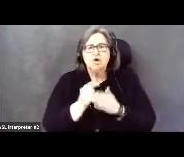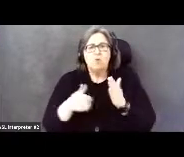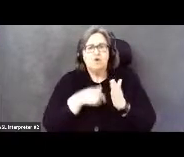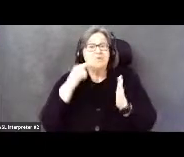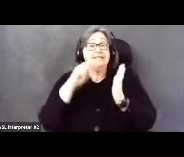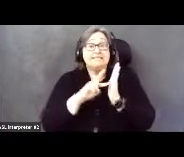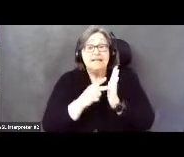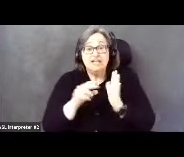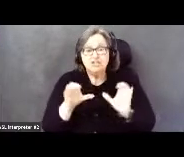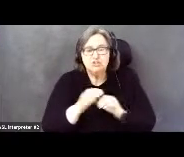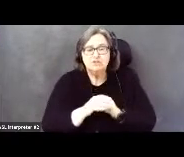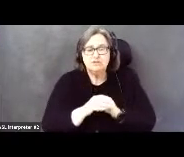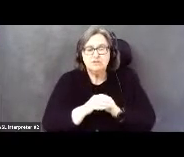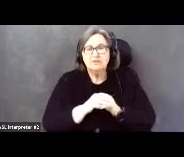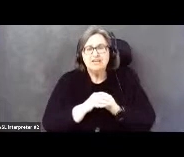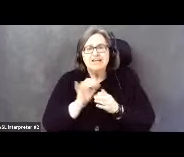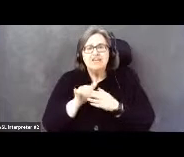do. It is called the limbic system.